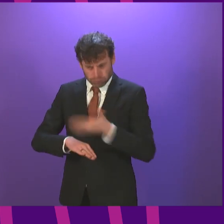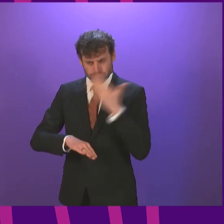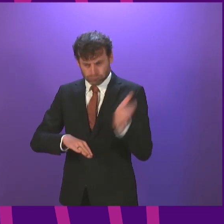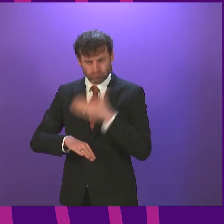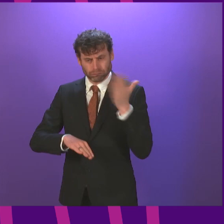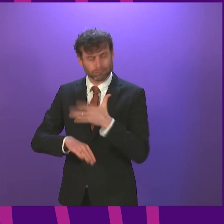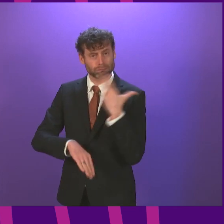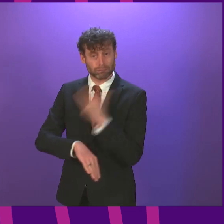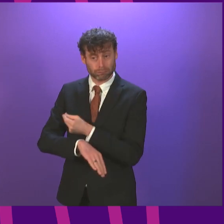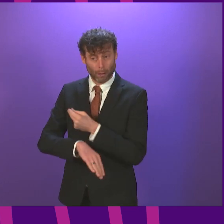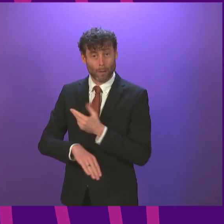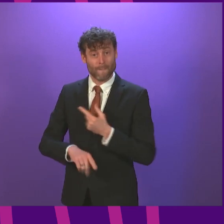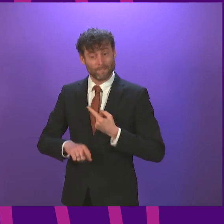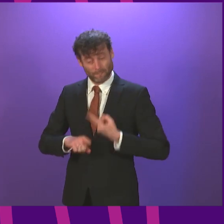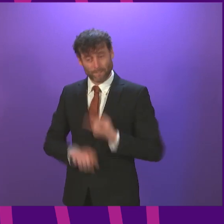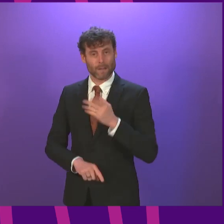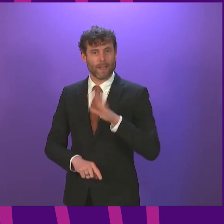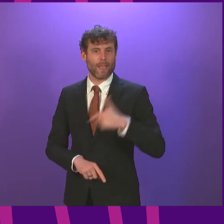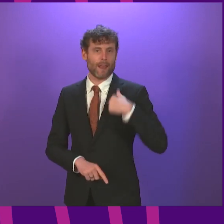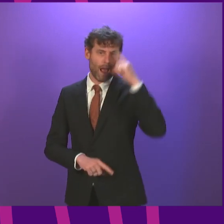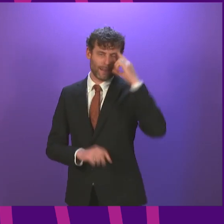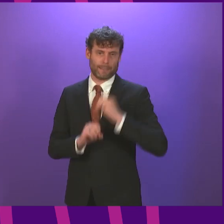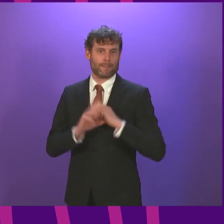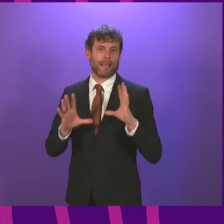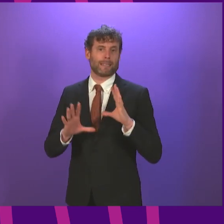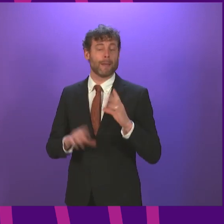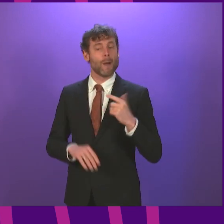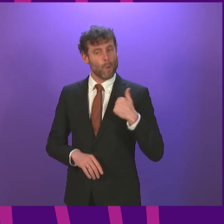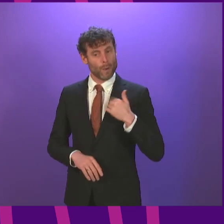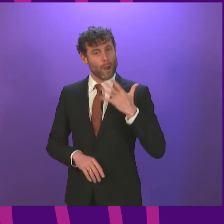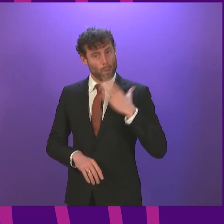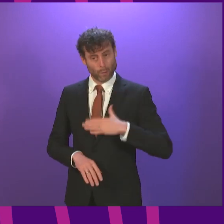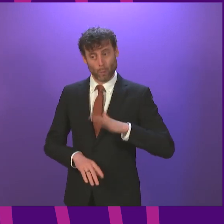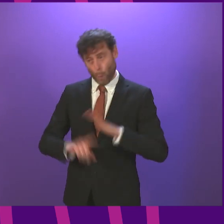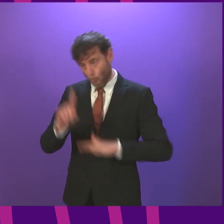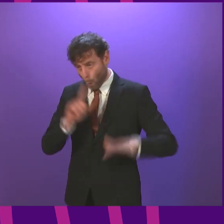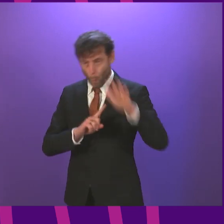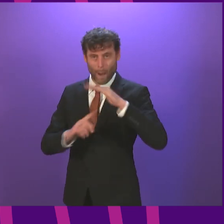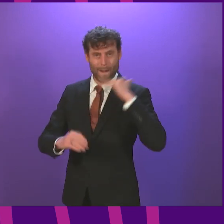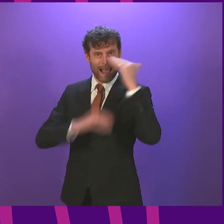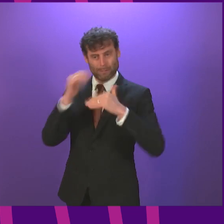that we can to vaccinate everybody in the adult population as quickly as supplies allow.